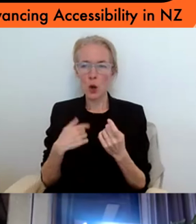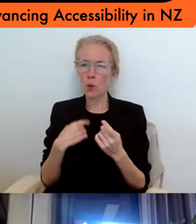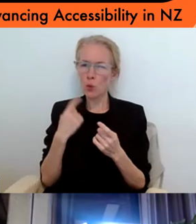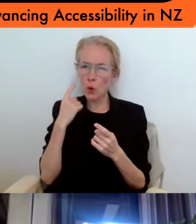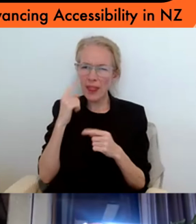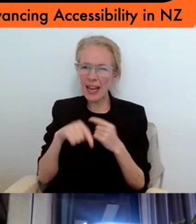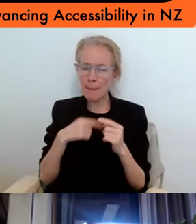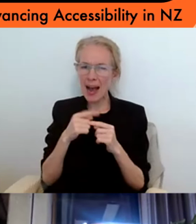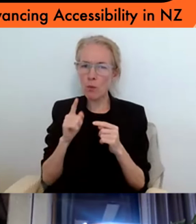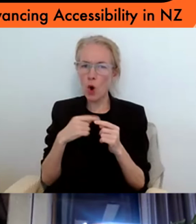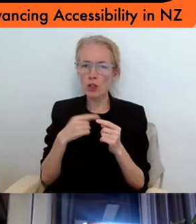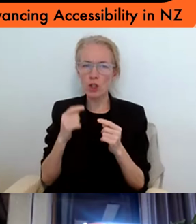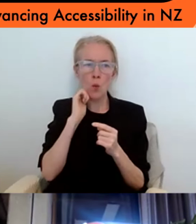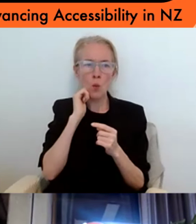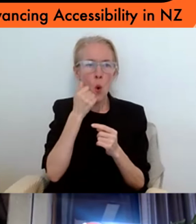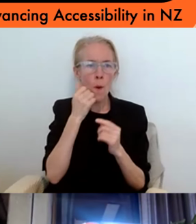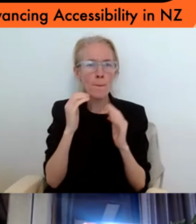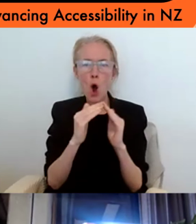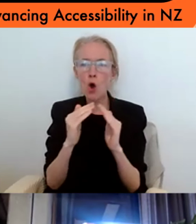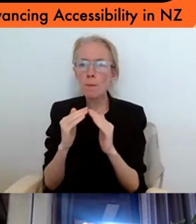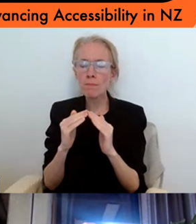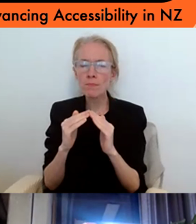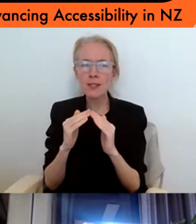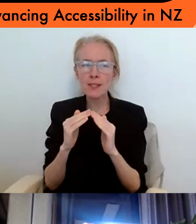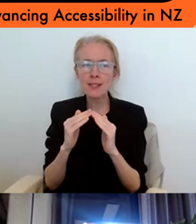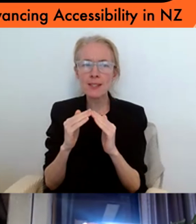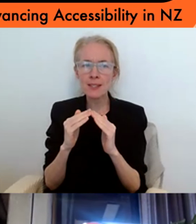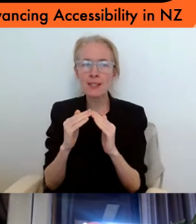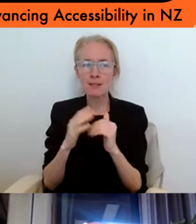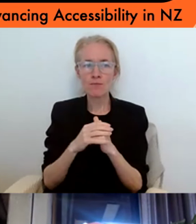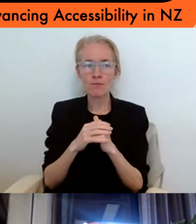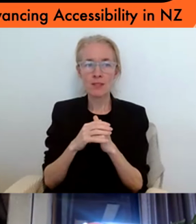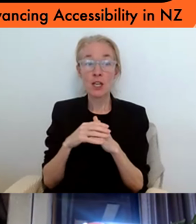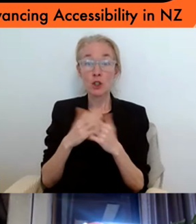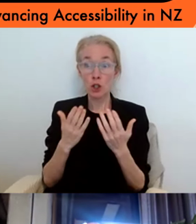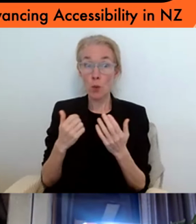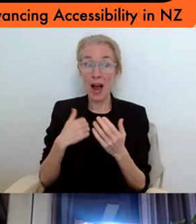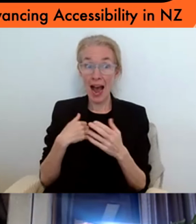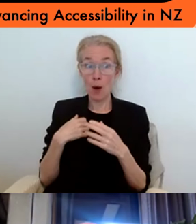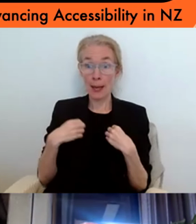that's something we've always been very keen on getting better performing